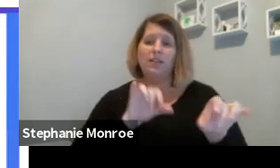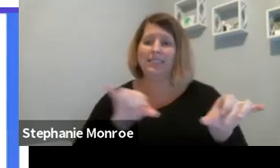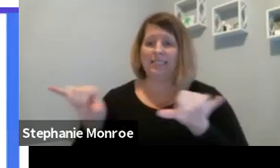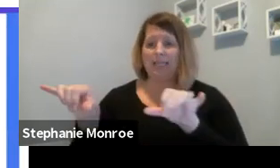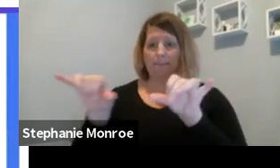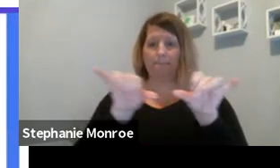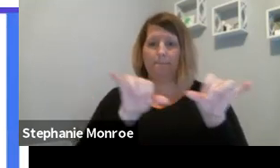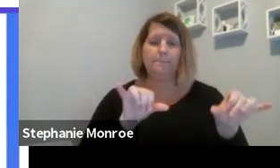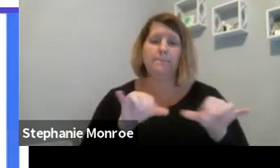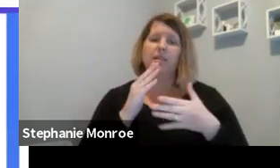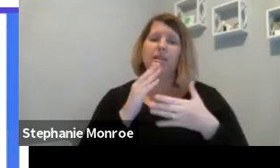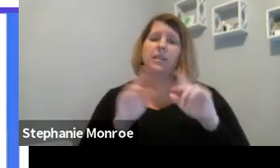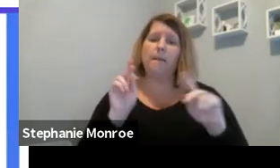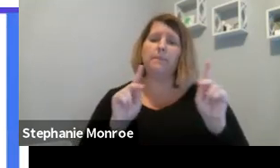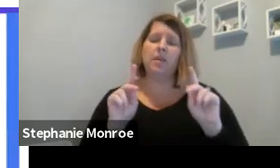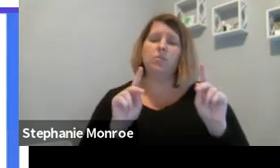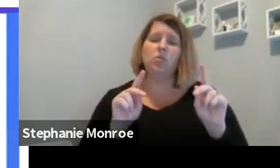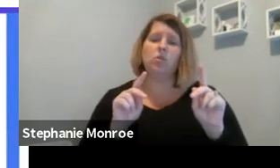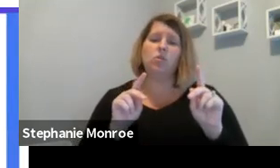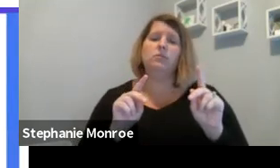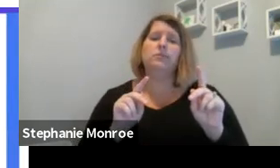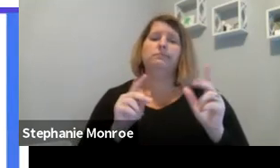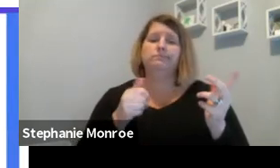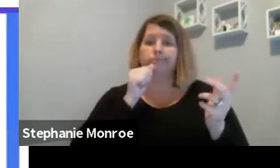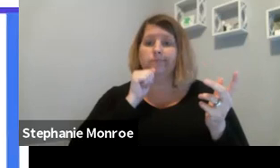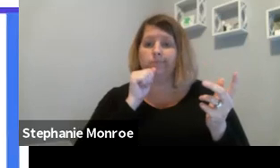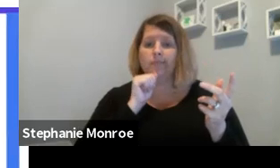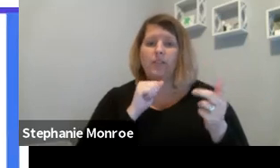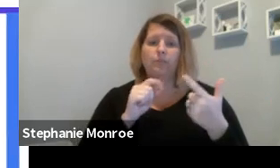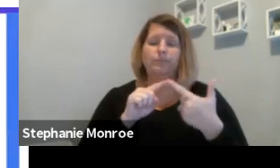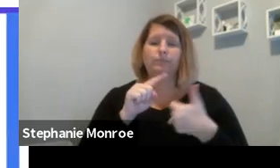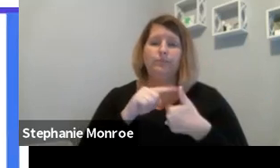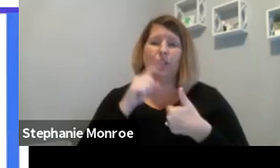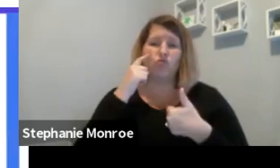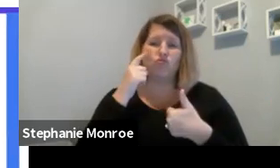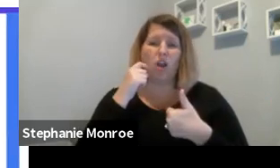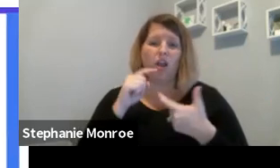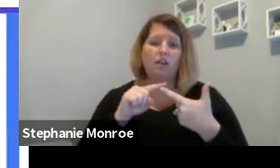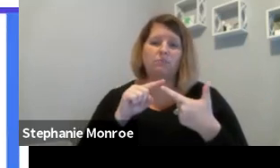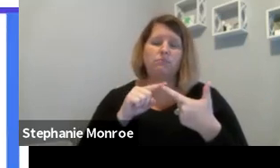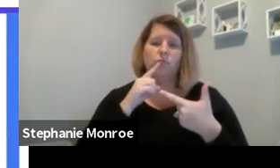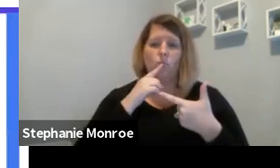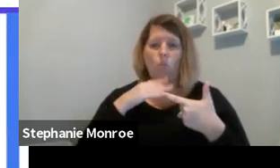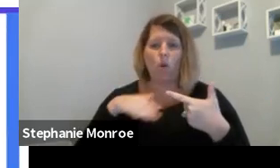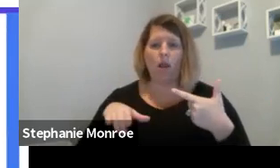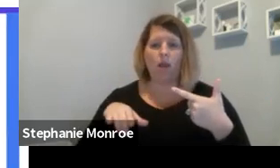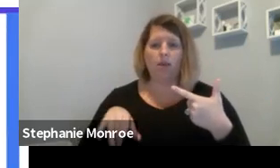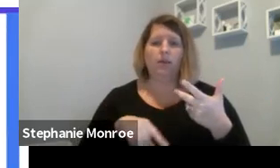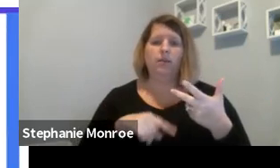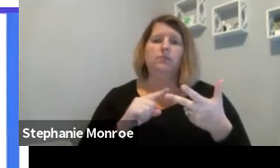Some victims deal with their crisis by crying. Others will be quiet.